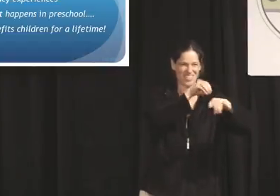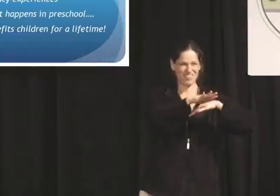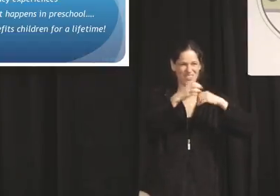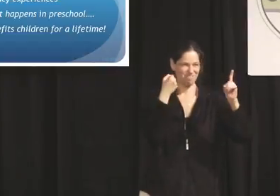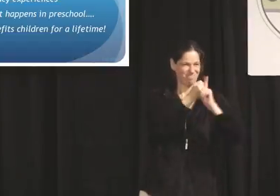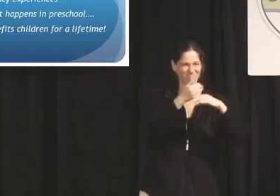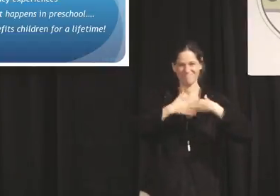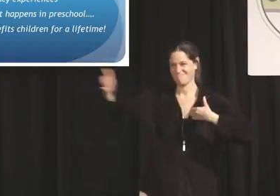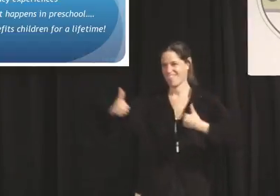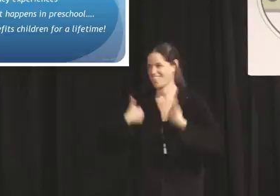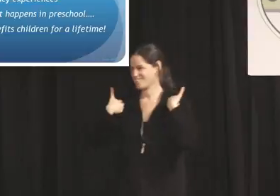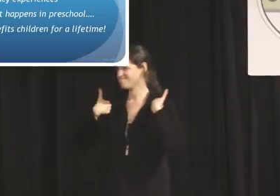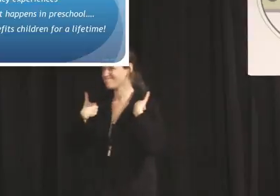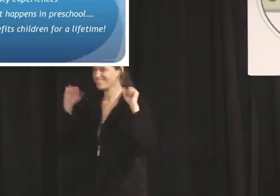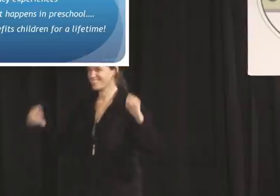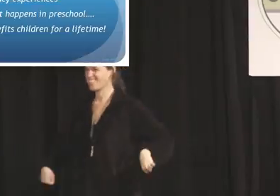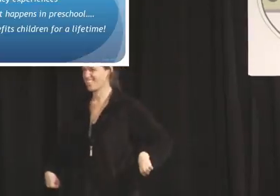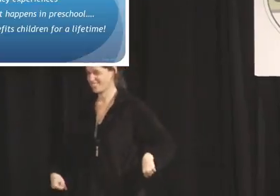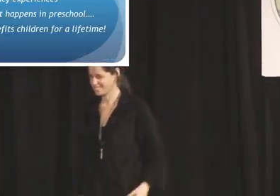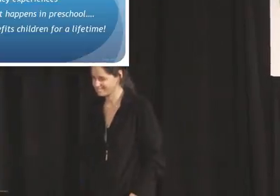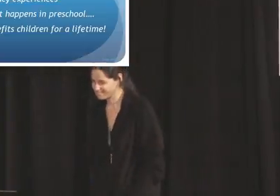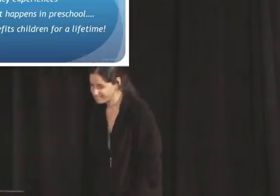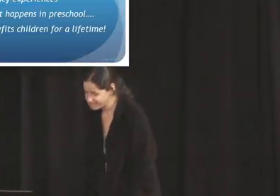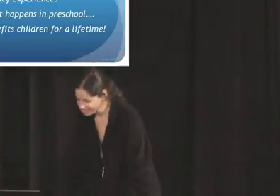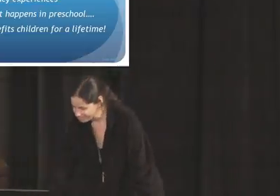will benefit that child for the life -- their life.